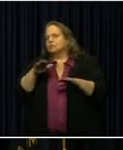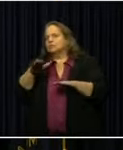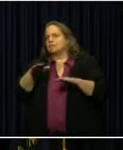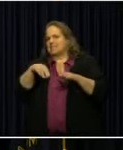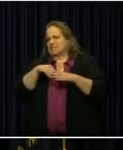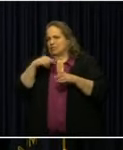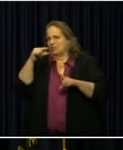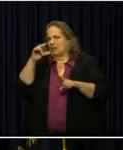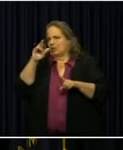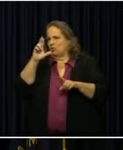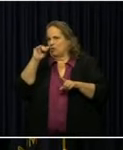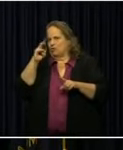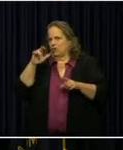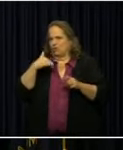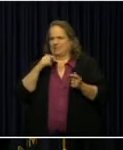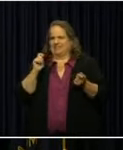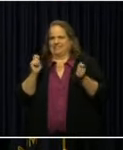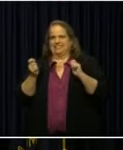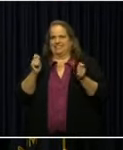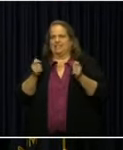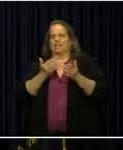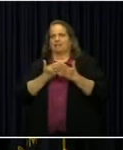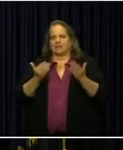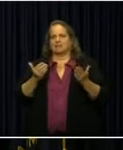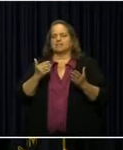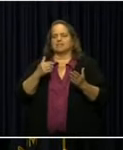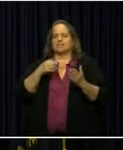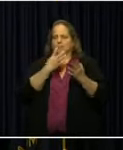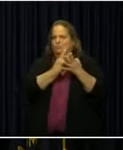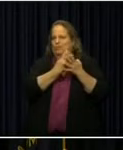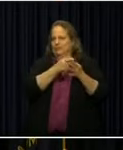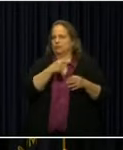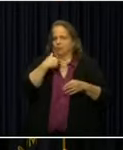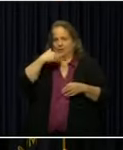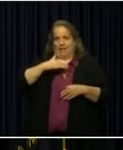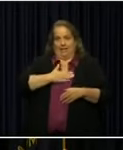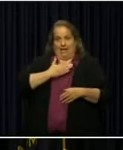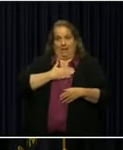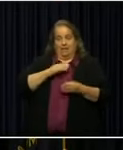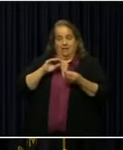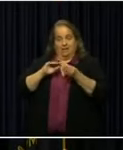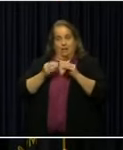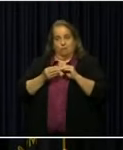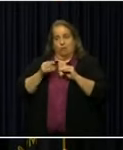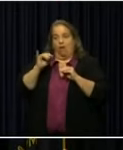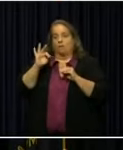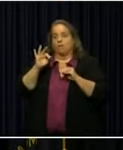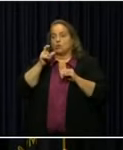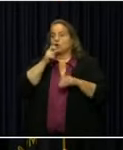JEFFERSON COUNTY WE HAVE THREE RESIDENTS AND THREE STAFF THAT HAVE TESTED POSITIVE FOR